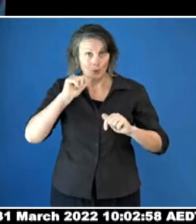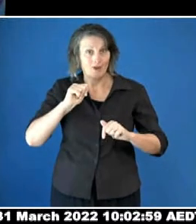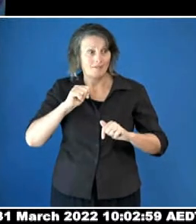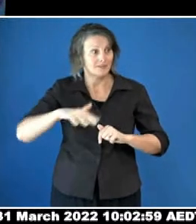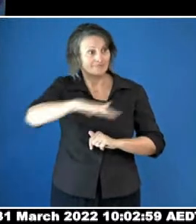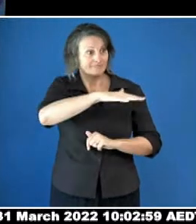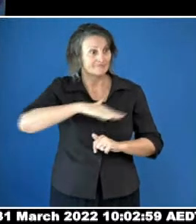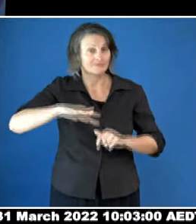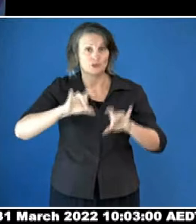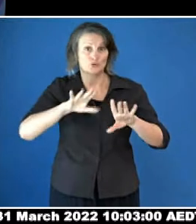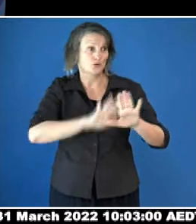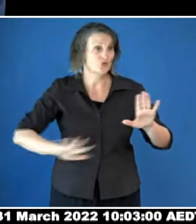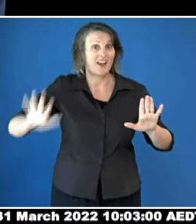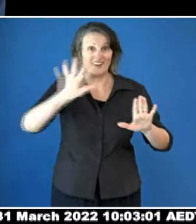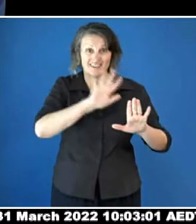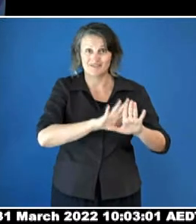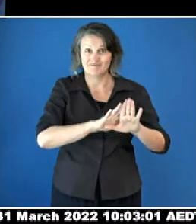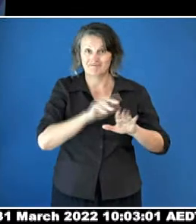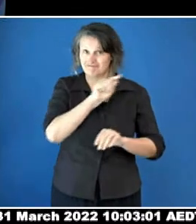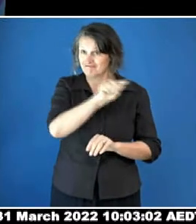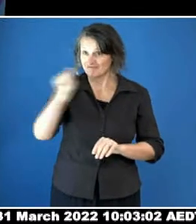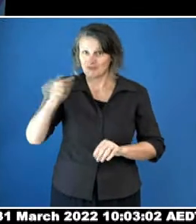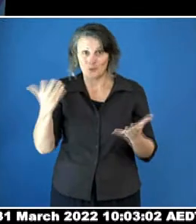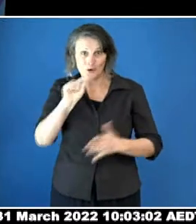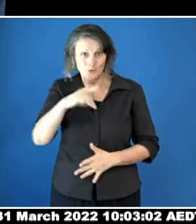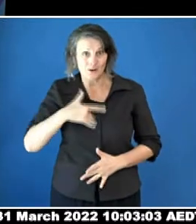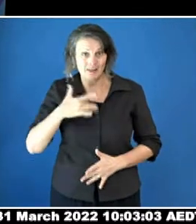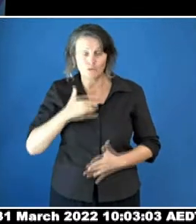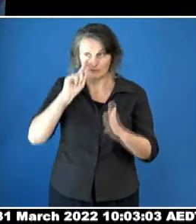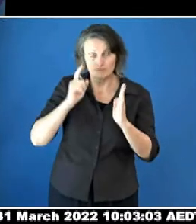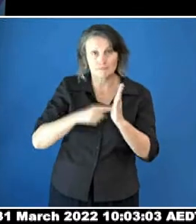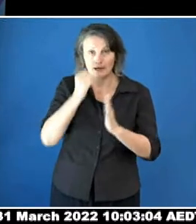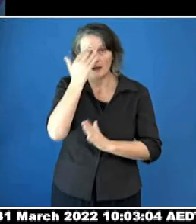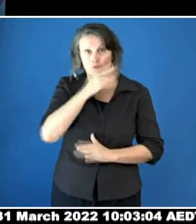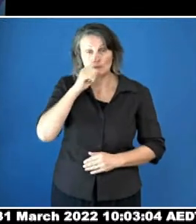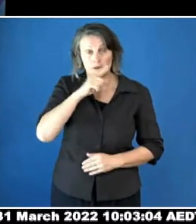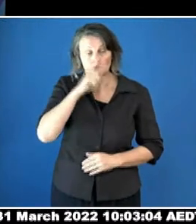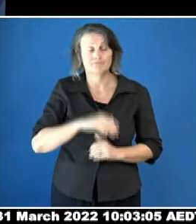all virtually appear from and any First Nations peoples who are participating in this